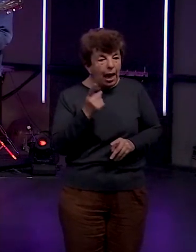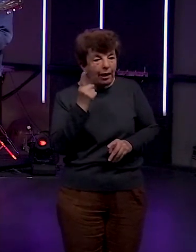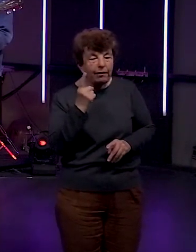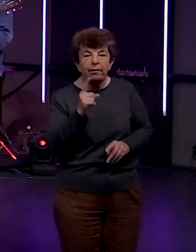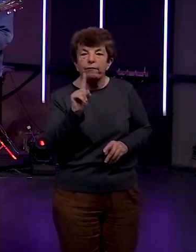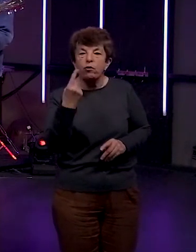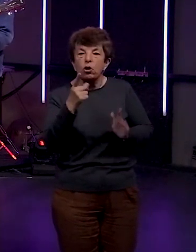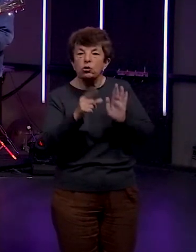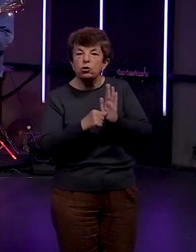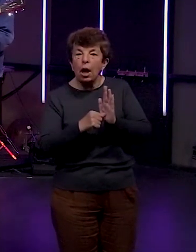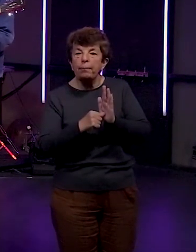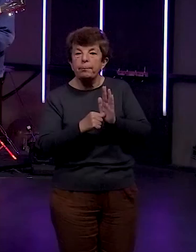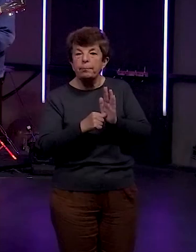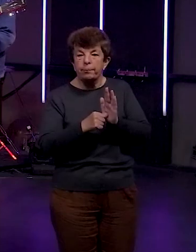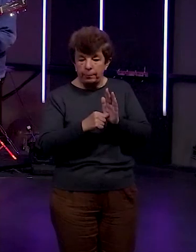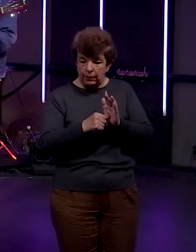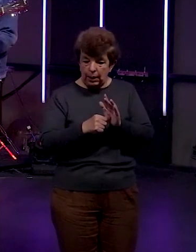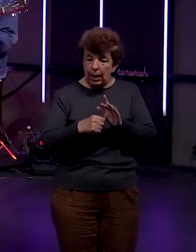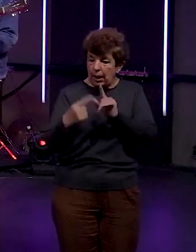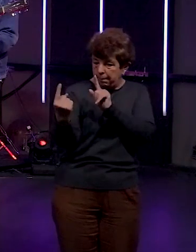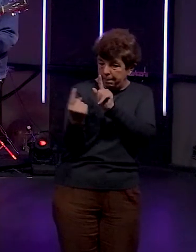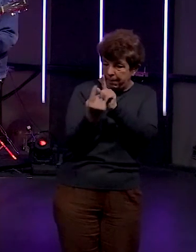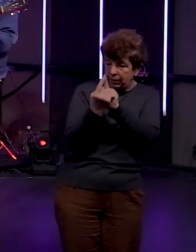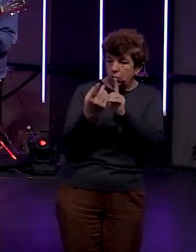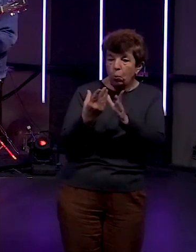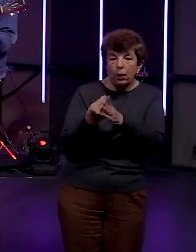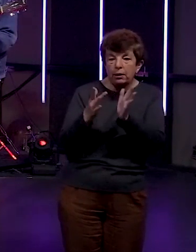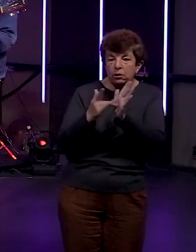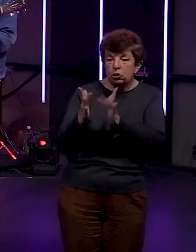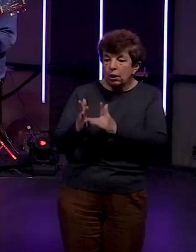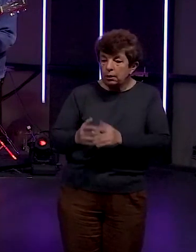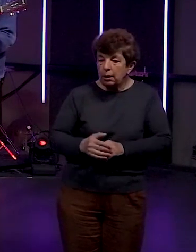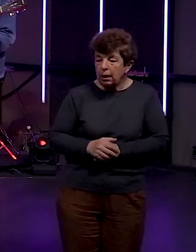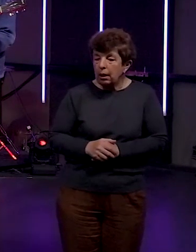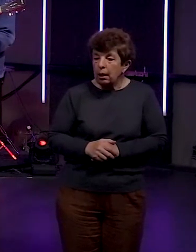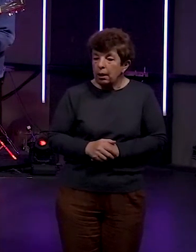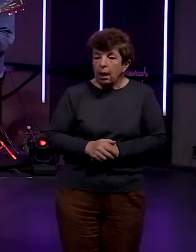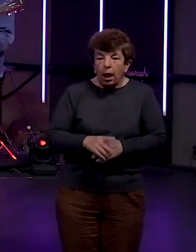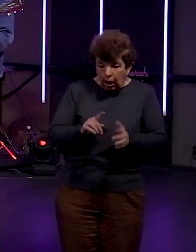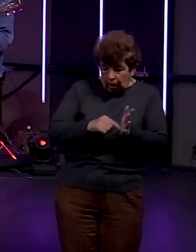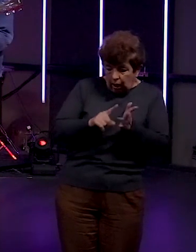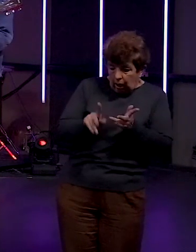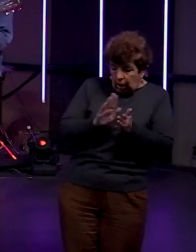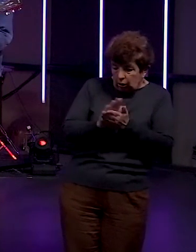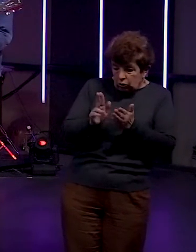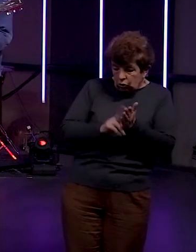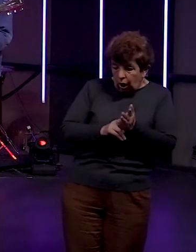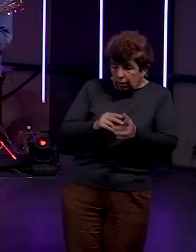time that he's met with Jesus and the Apostle John records this meeting for us